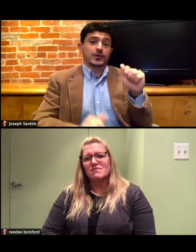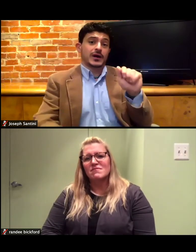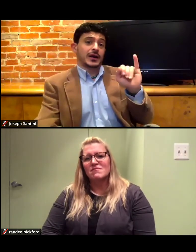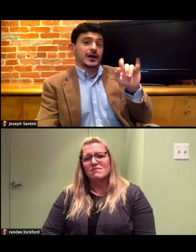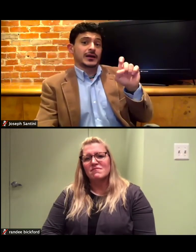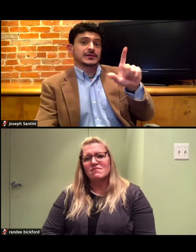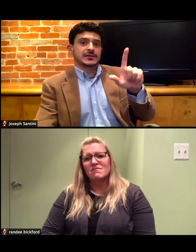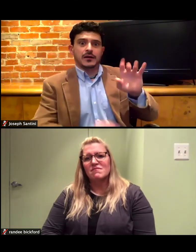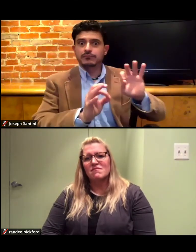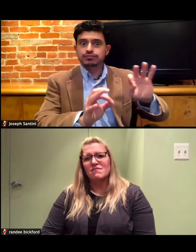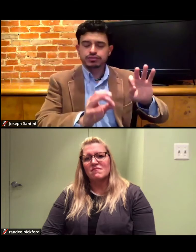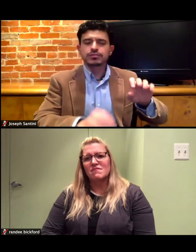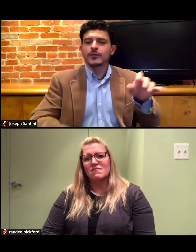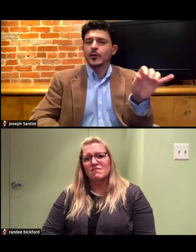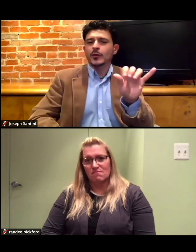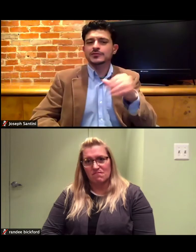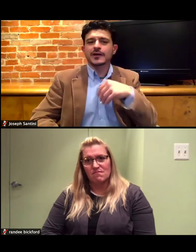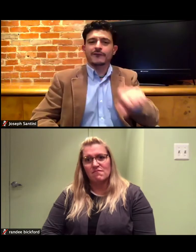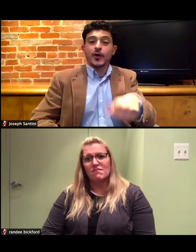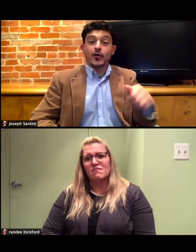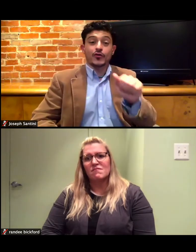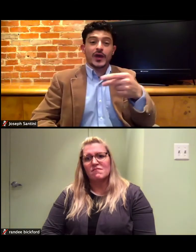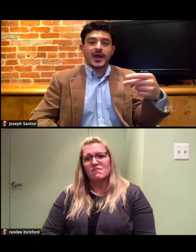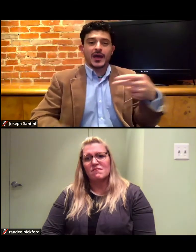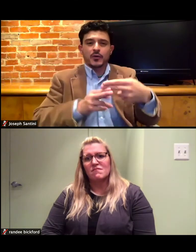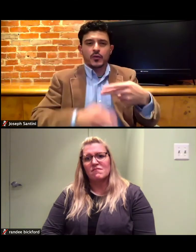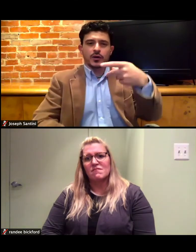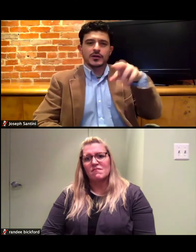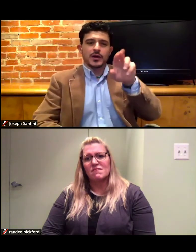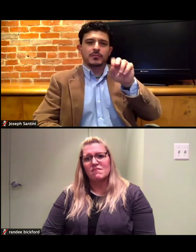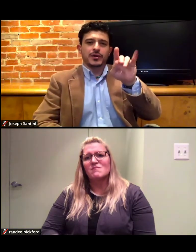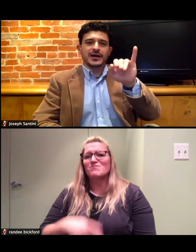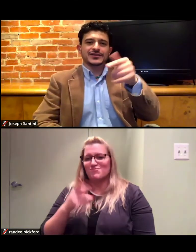also in sale it looks like the